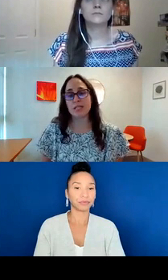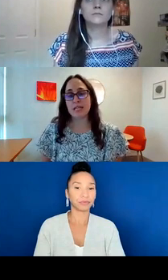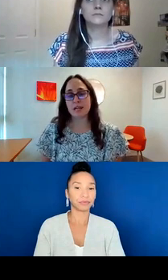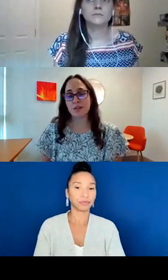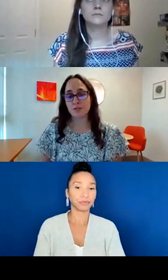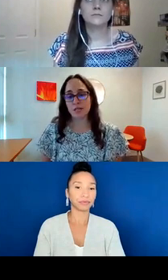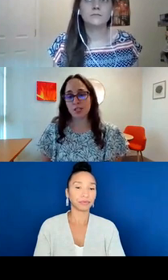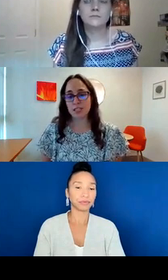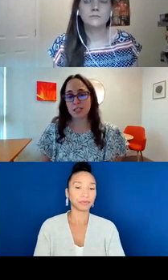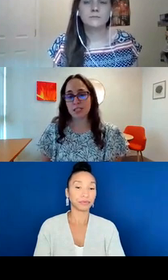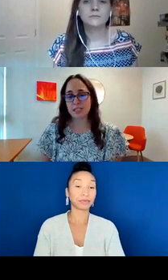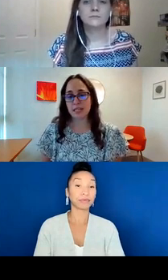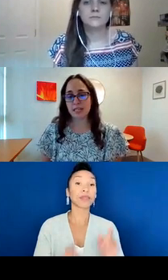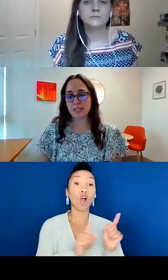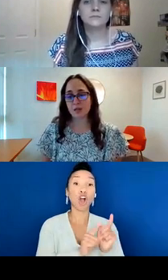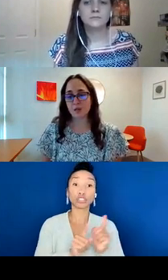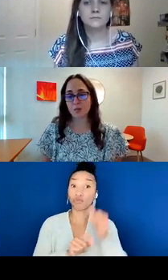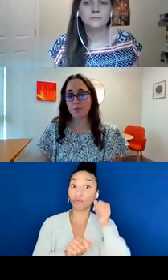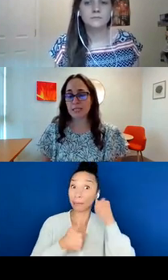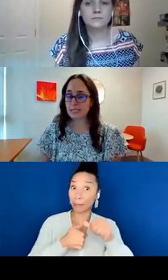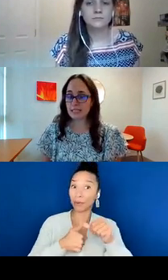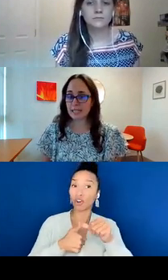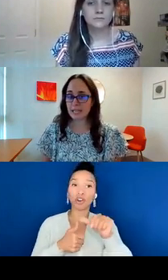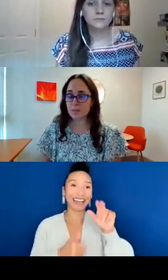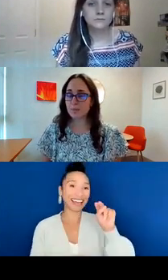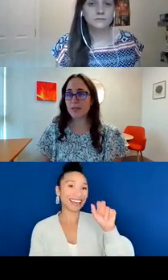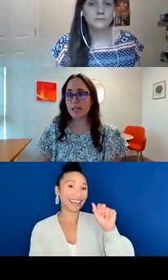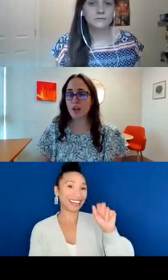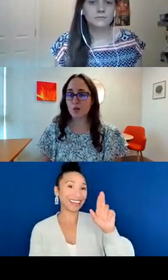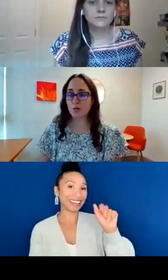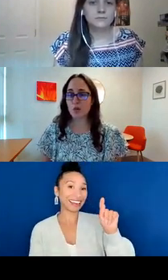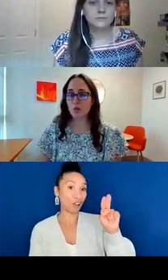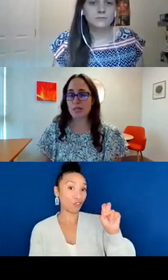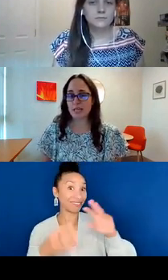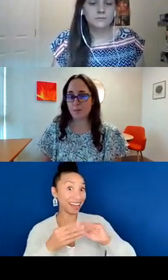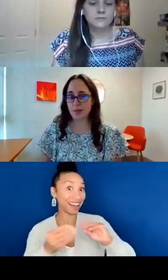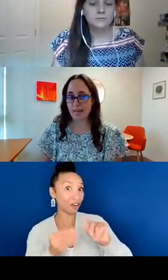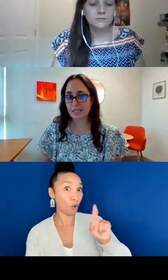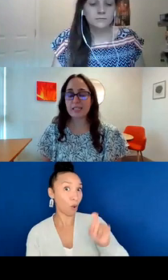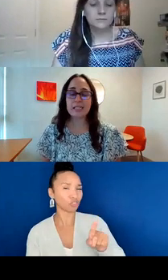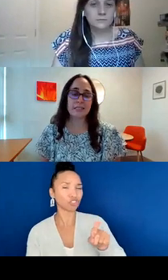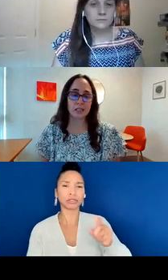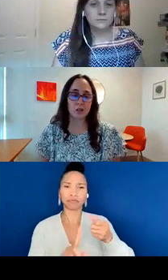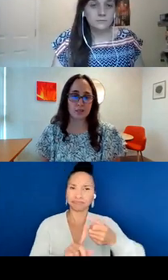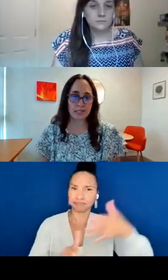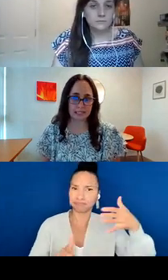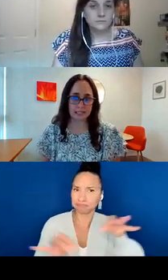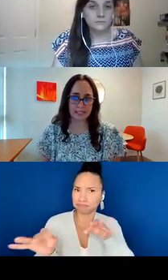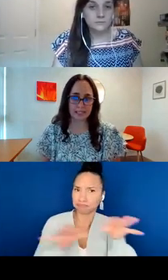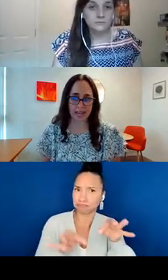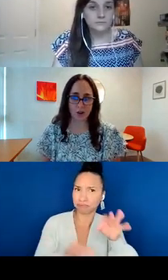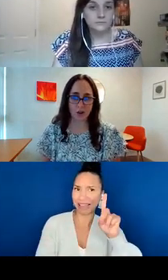you to use the narrative questions to discuss missing data, but then also the impact that COVID-19 has